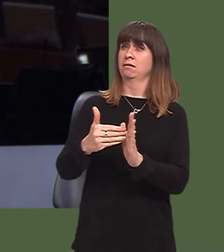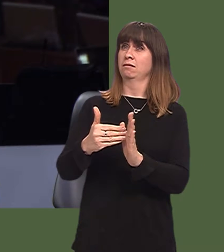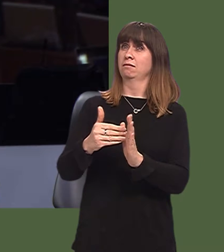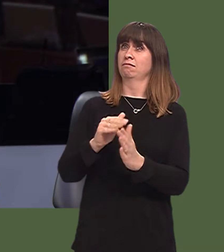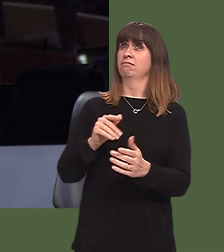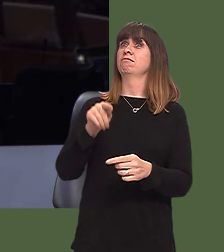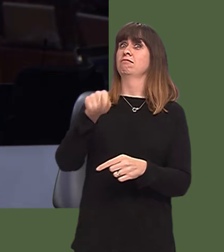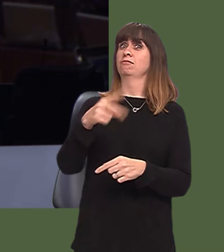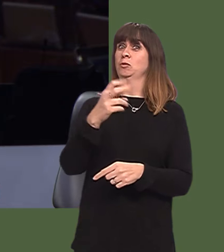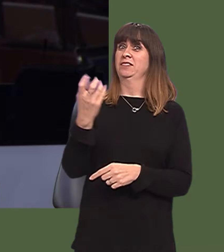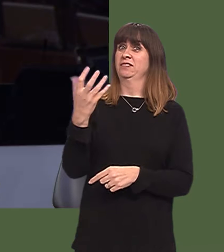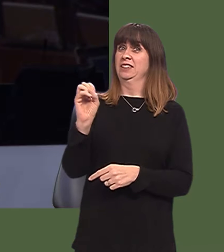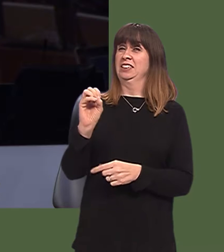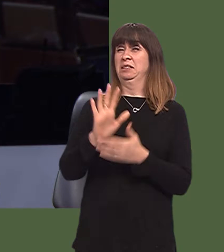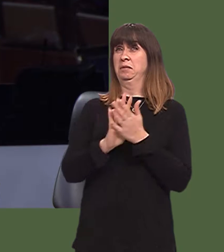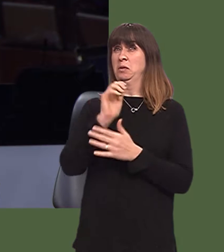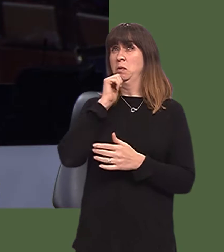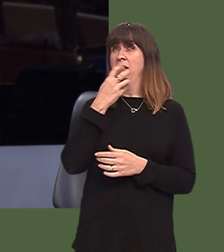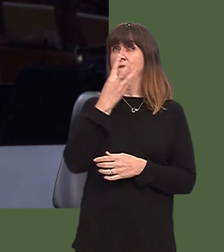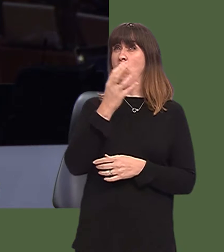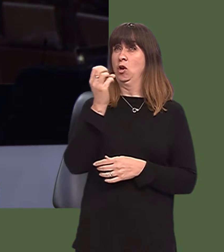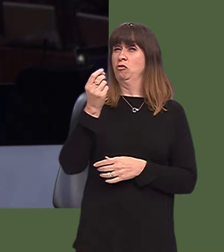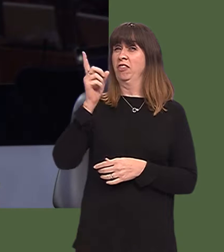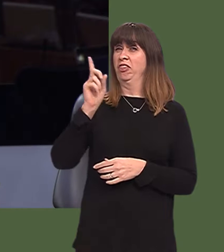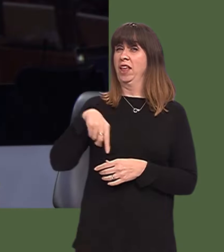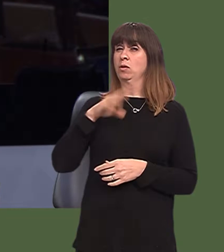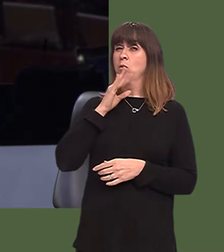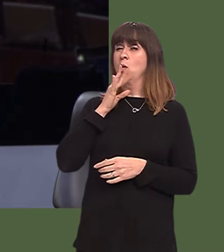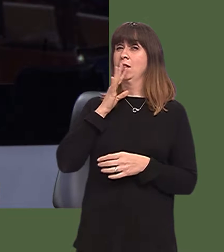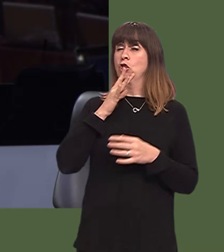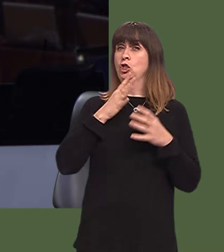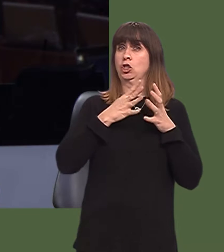Thatís an increase of somewhere in the region of 400,000 Welsh speakers across Wales, or